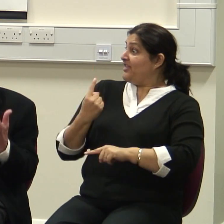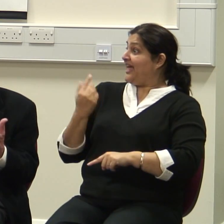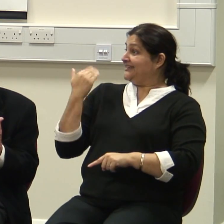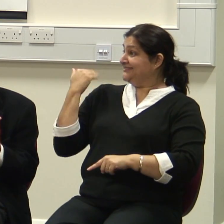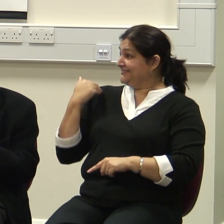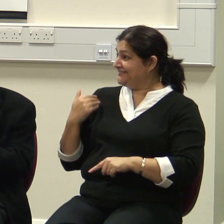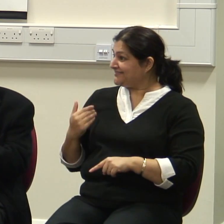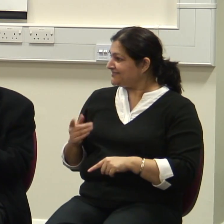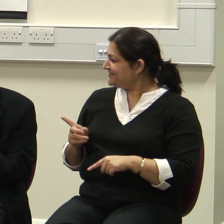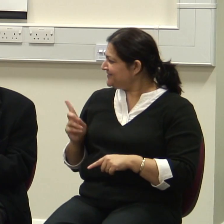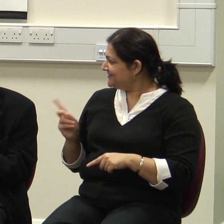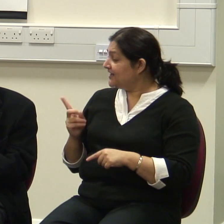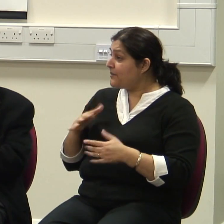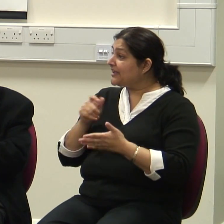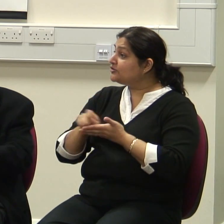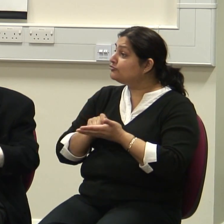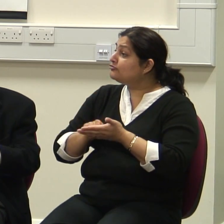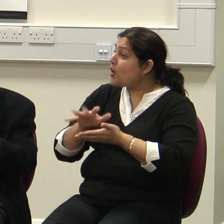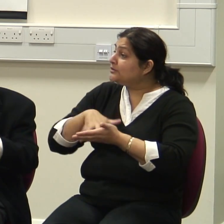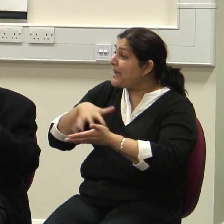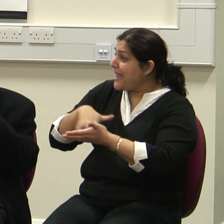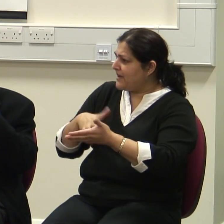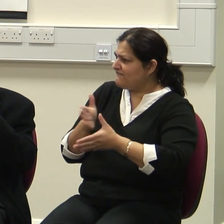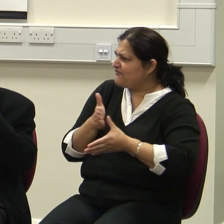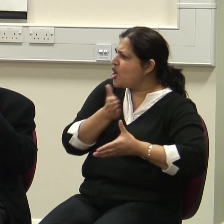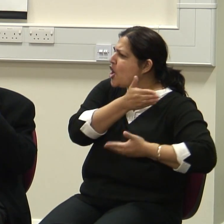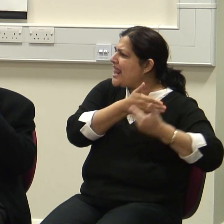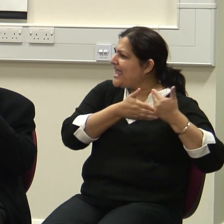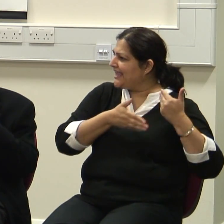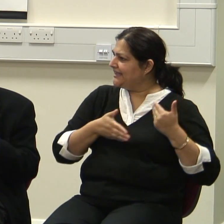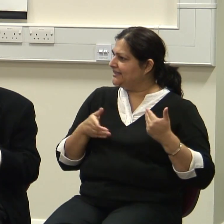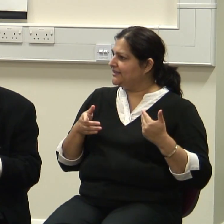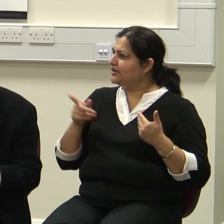has become quite well known, I wrote a very early paper before, if you go to the internet,